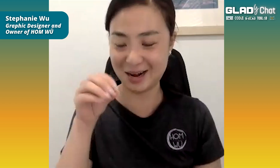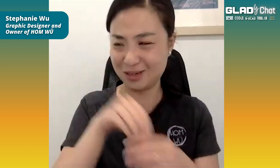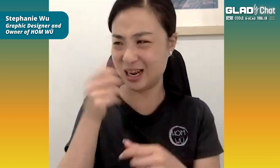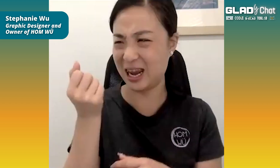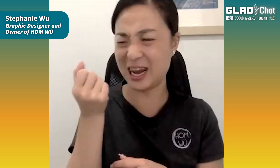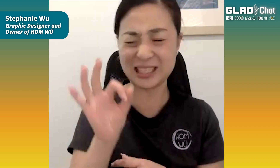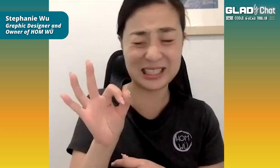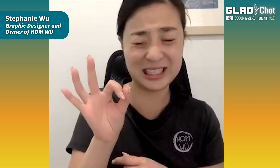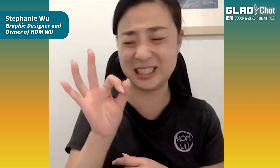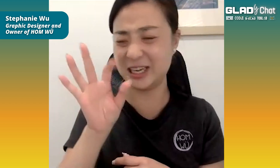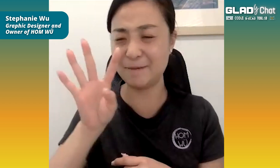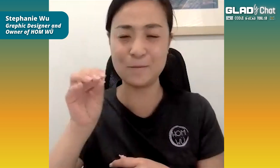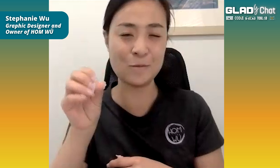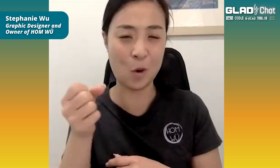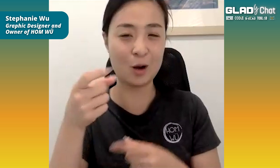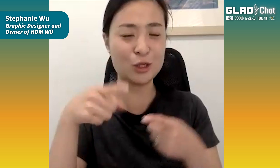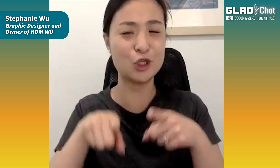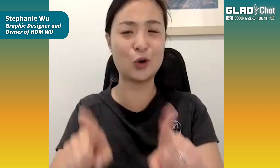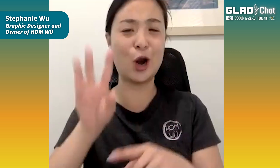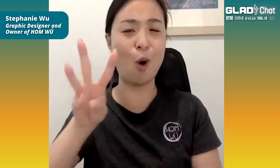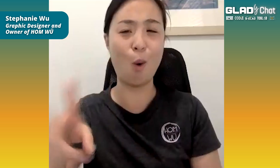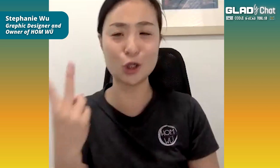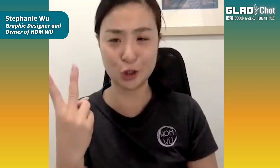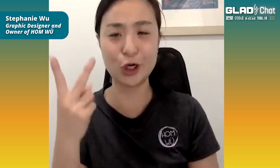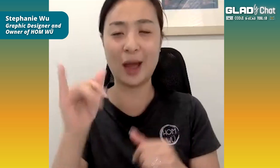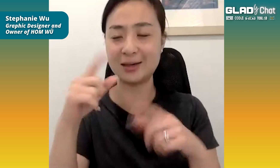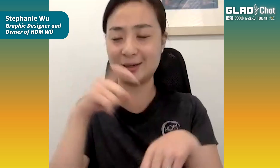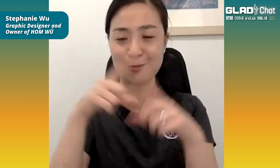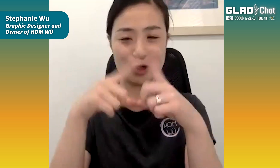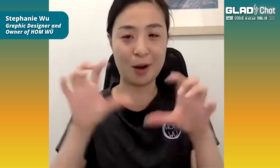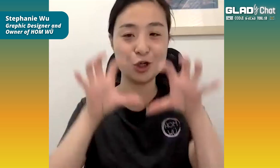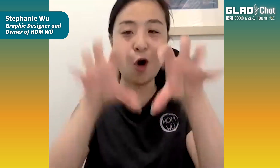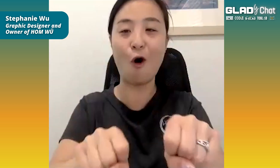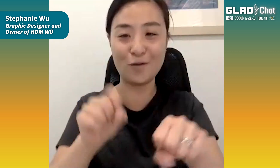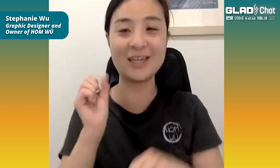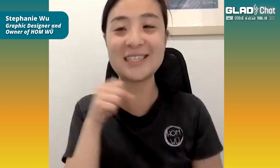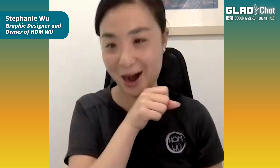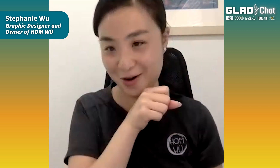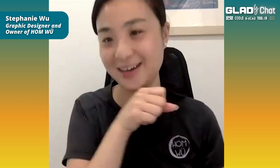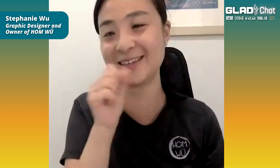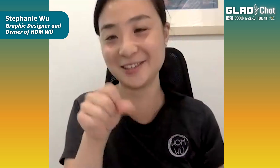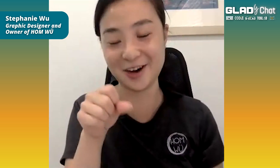It was in the 1940s, during World War 2 when Japan took over Taiwan.